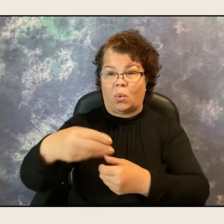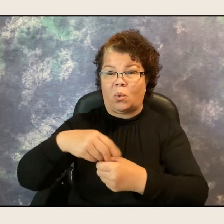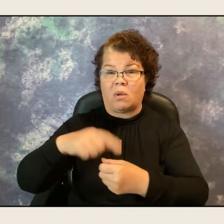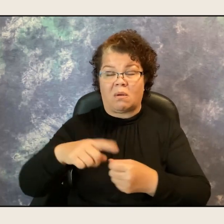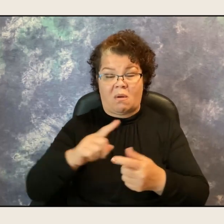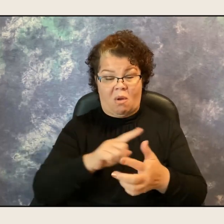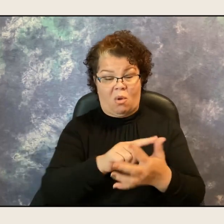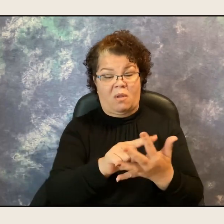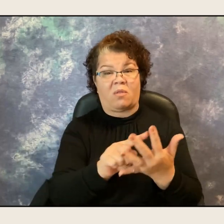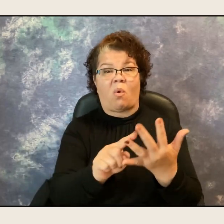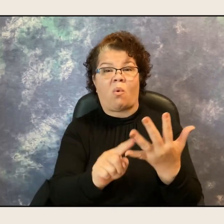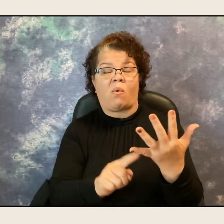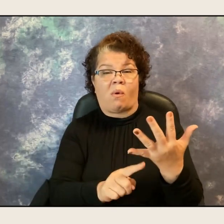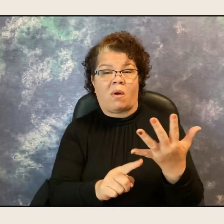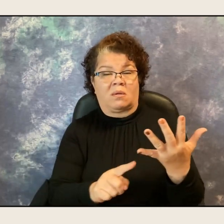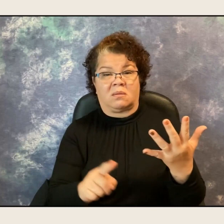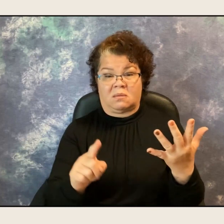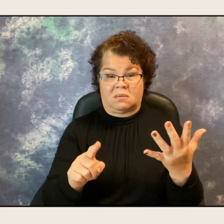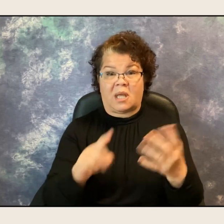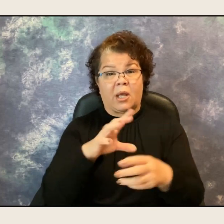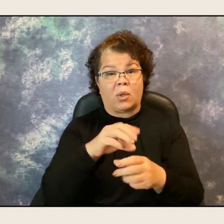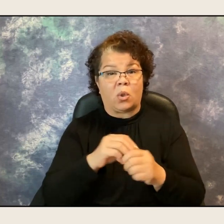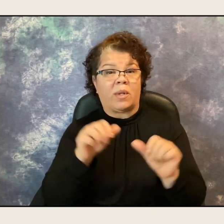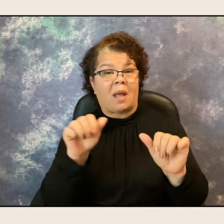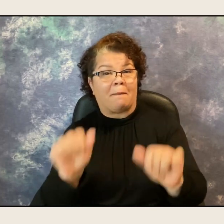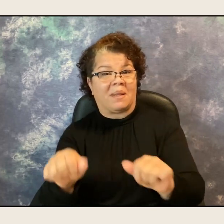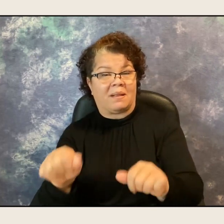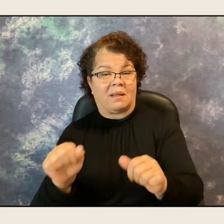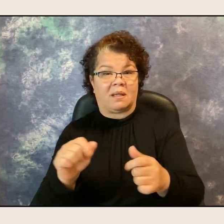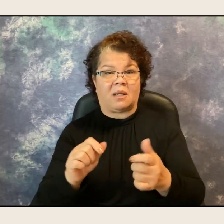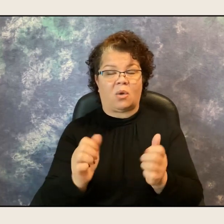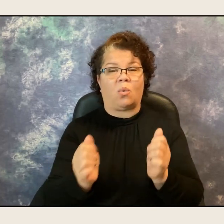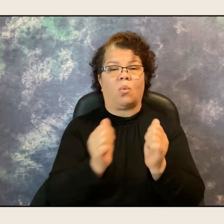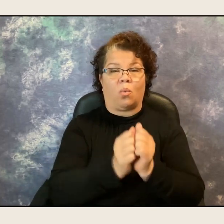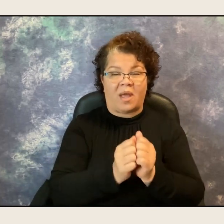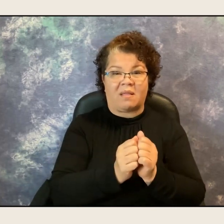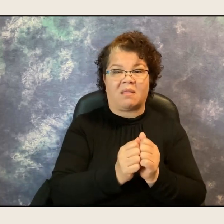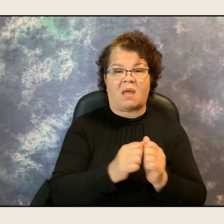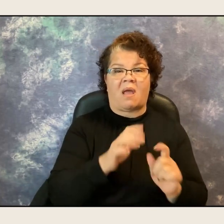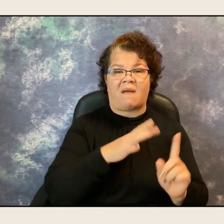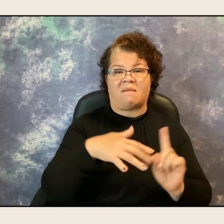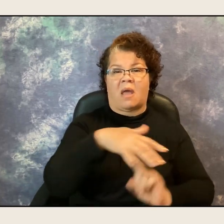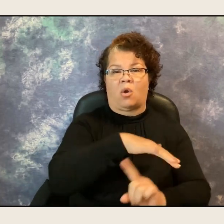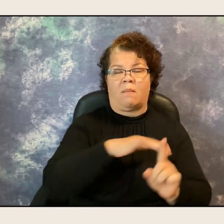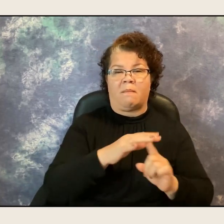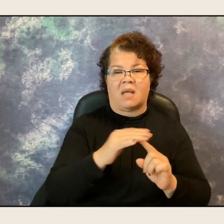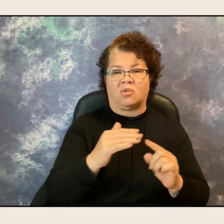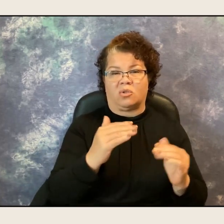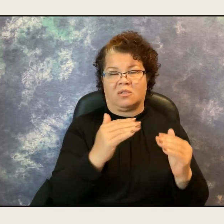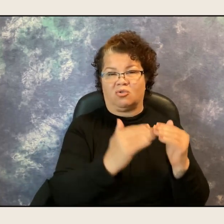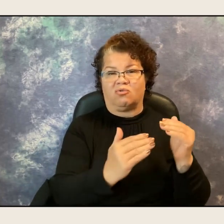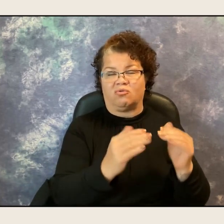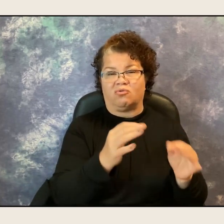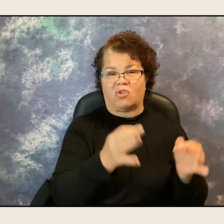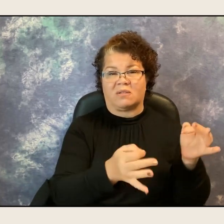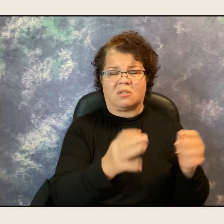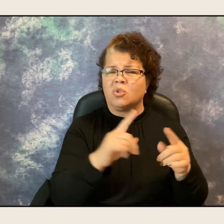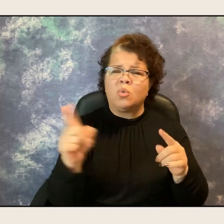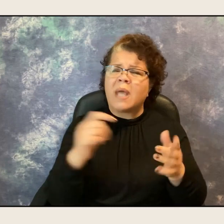with environmental justice, because you can't strip it away from race. You can't strip it away from gender.